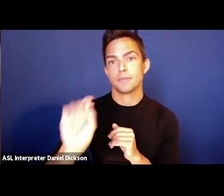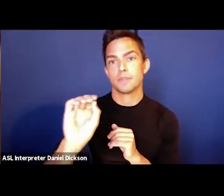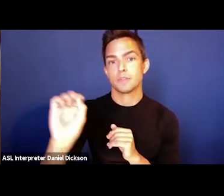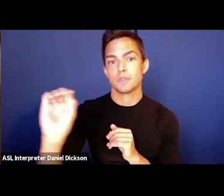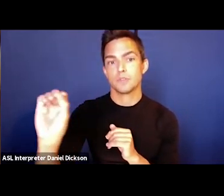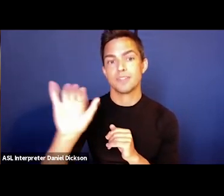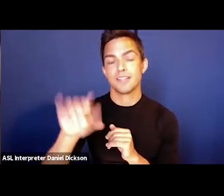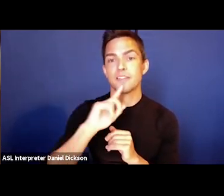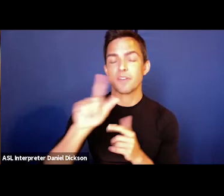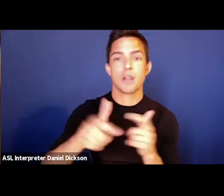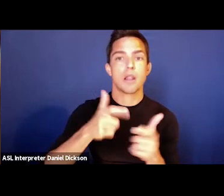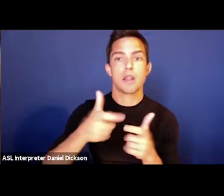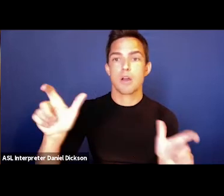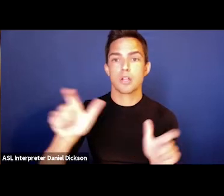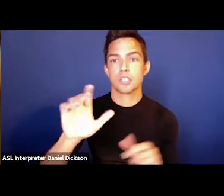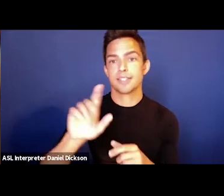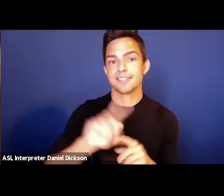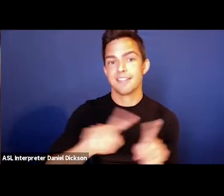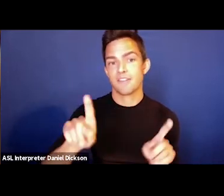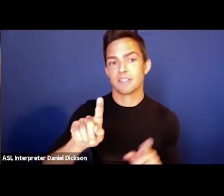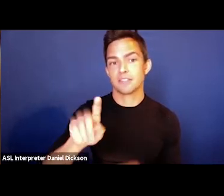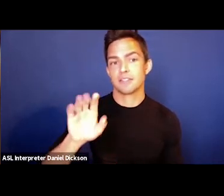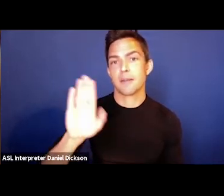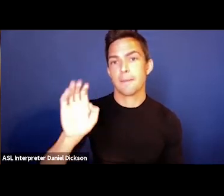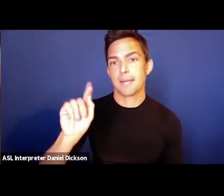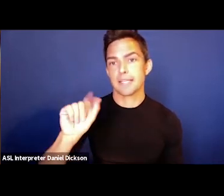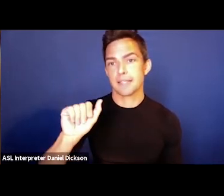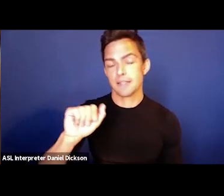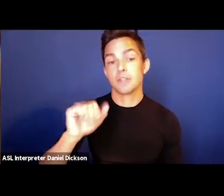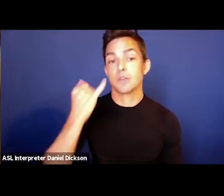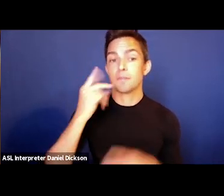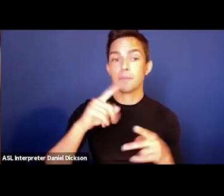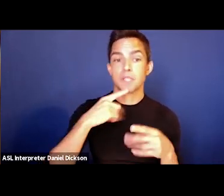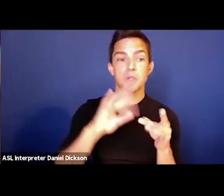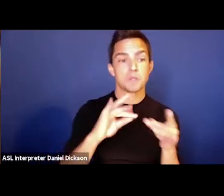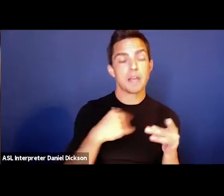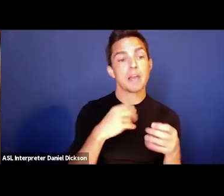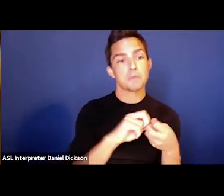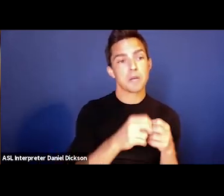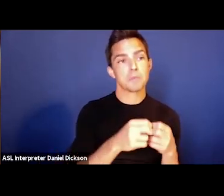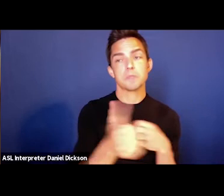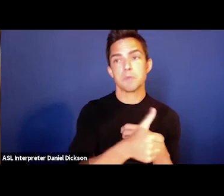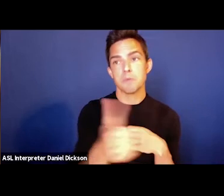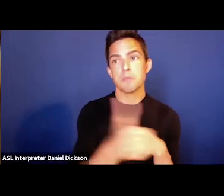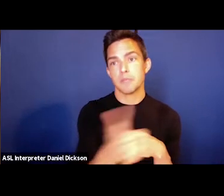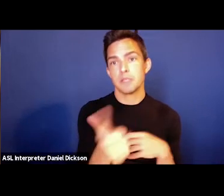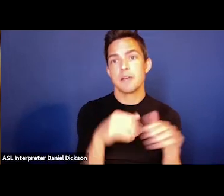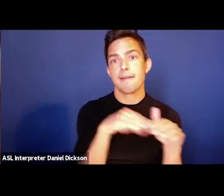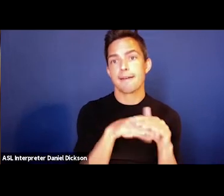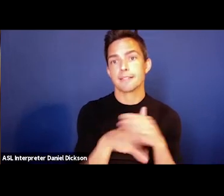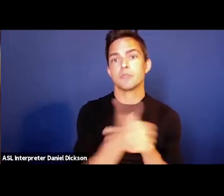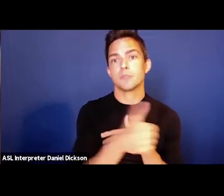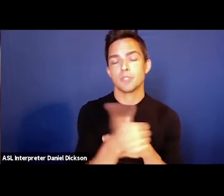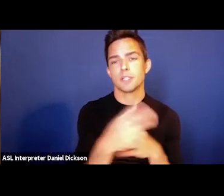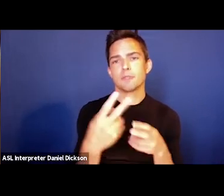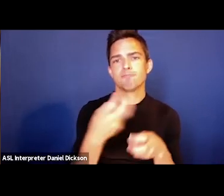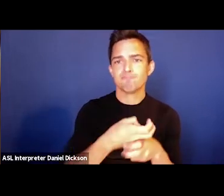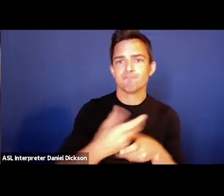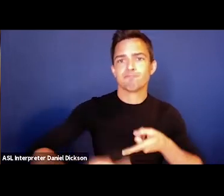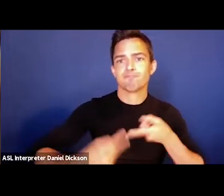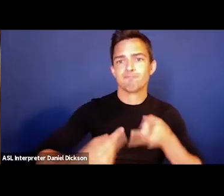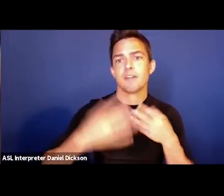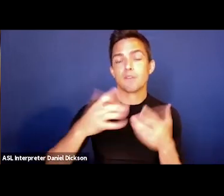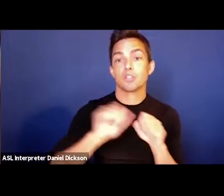large difference so if people said that they had problems transportation for social needs